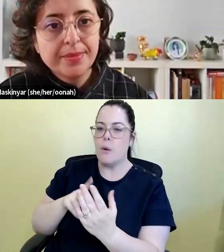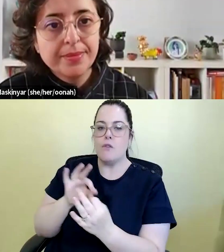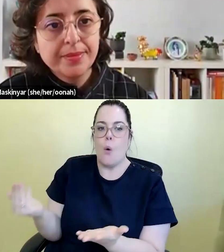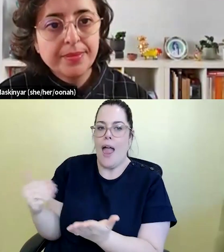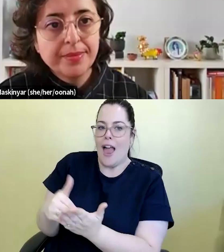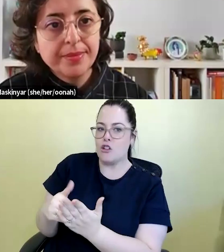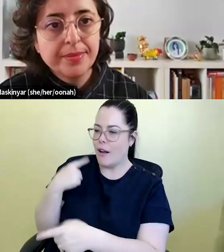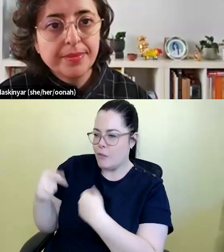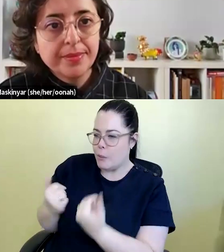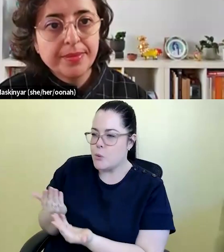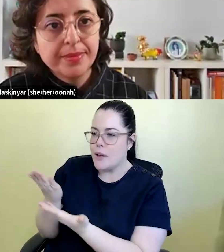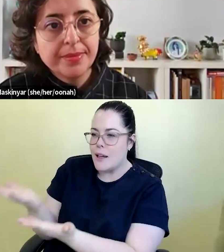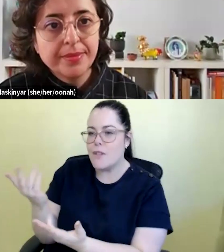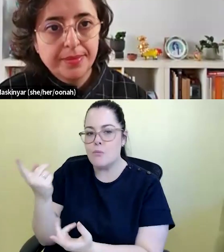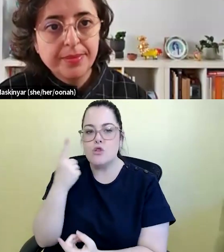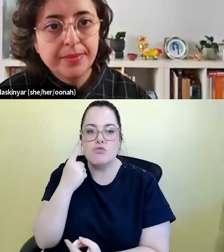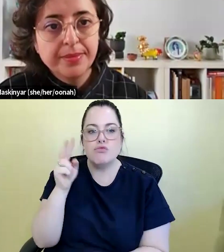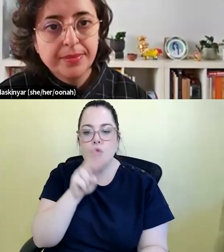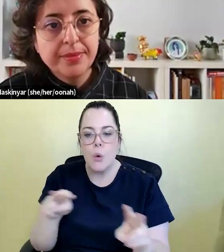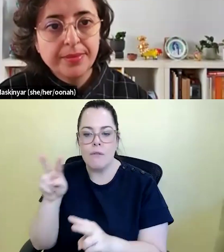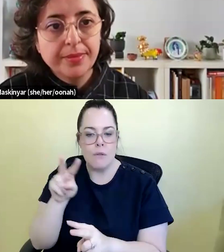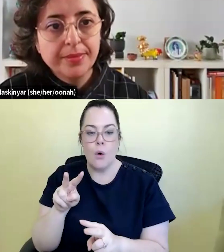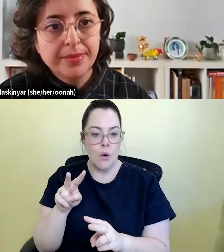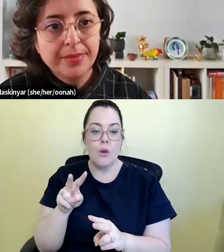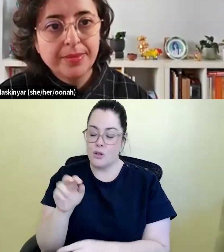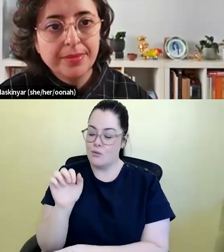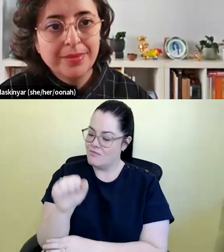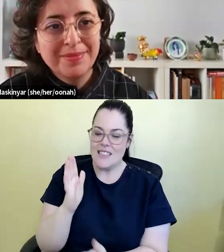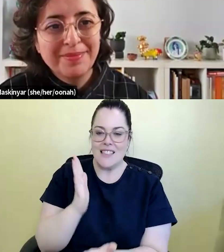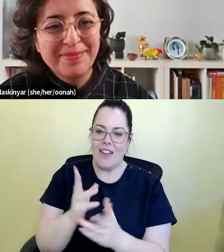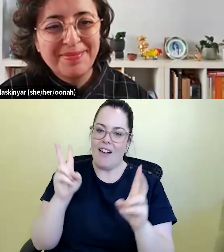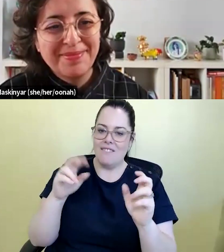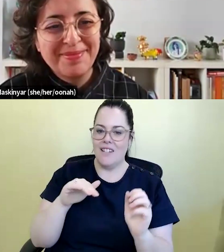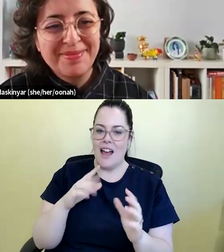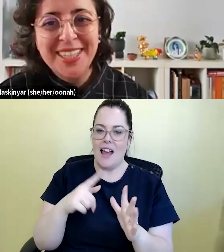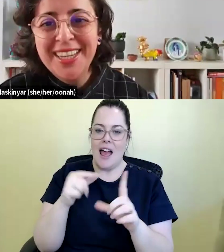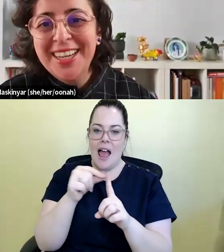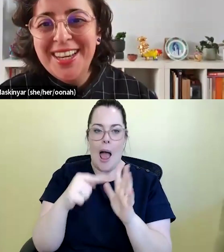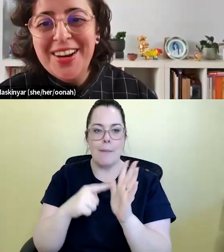what's on the table, what put forward. So yes, there is appetite for everything.